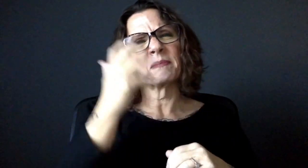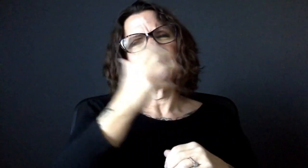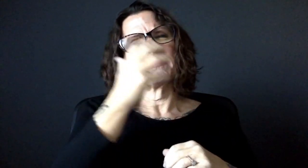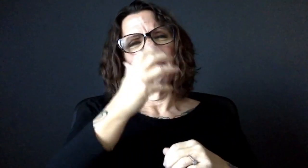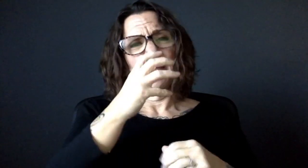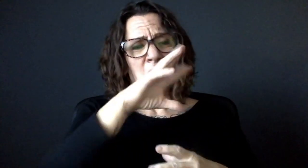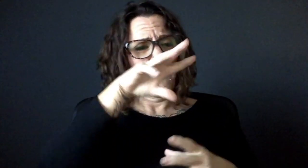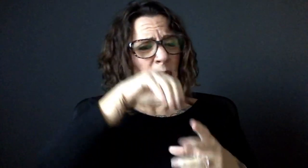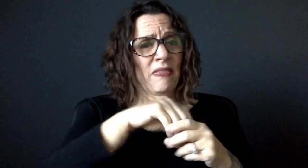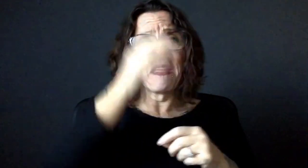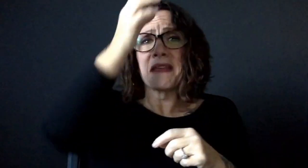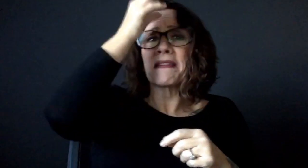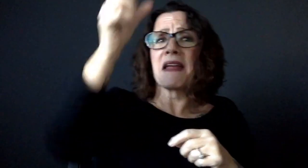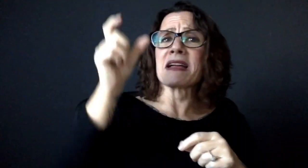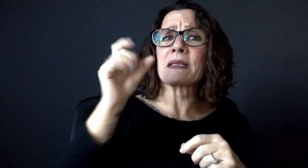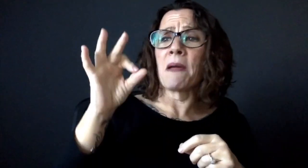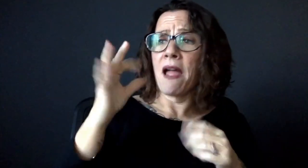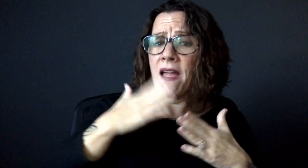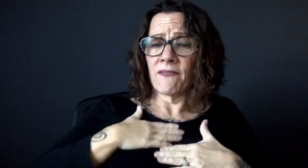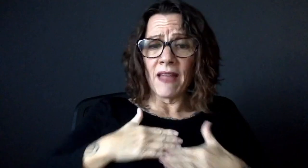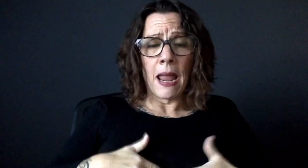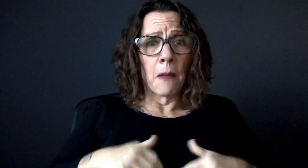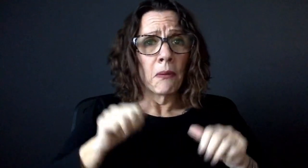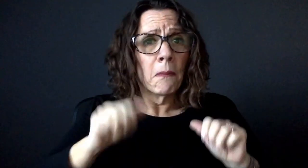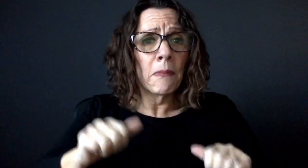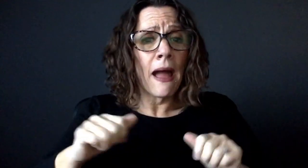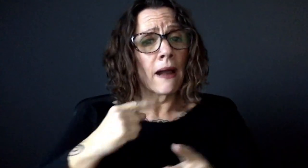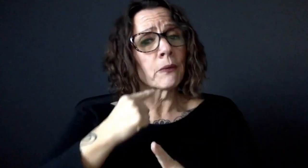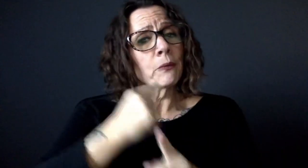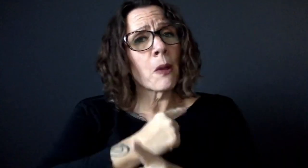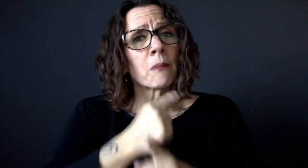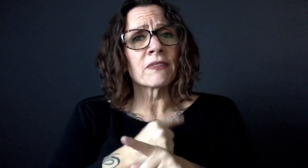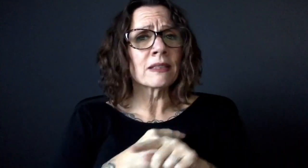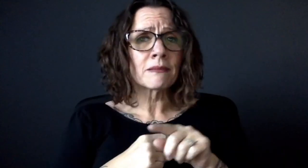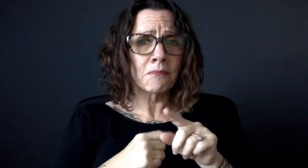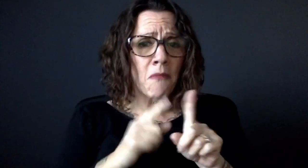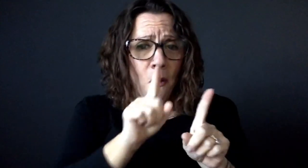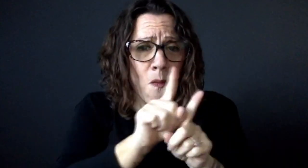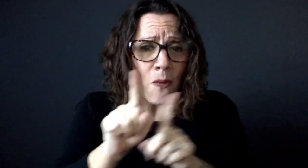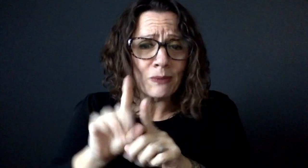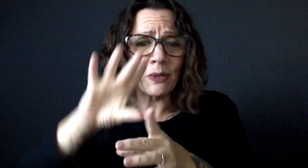again, not simply within able-bodied normativity,